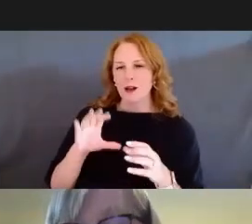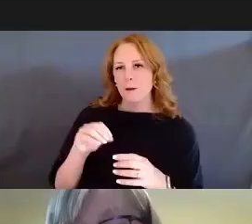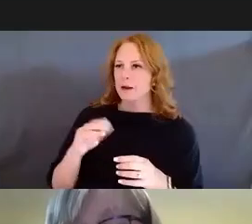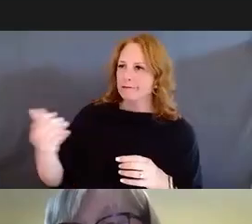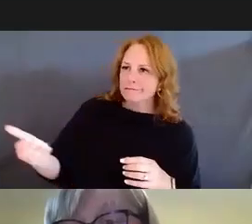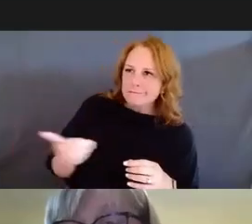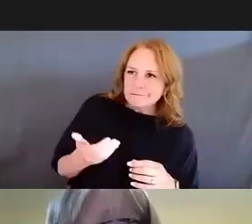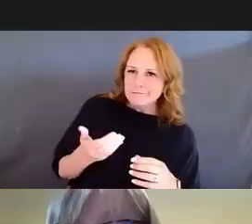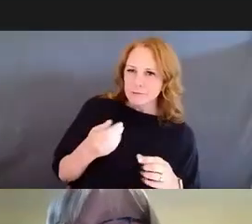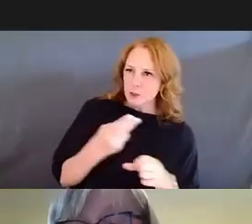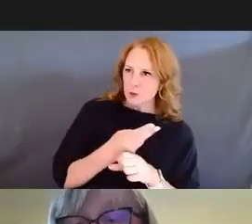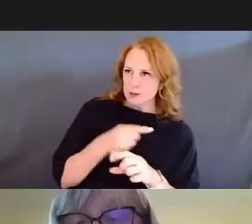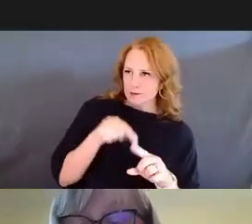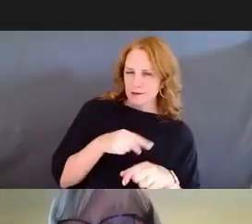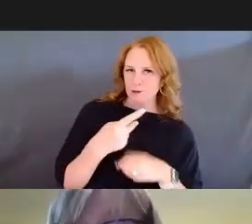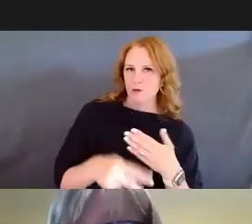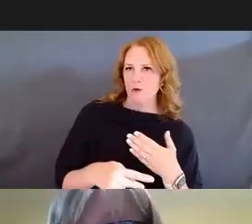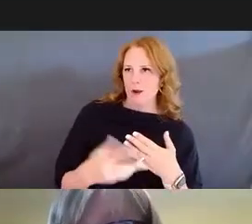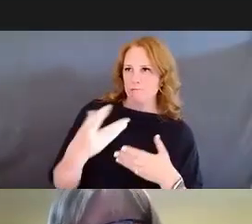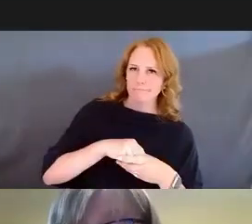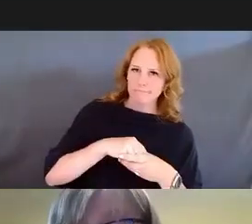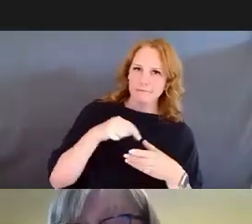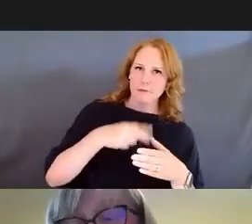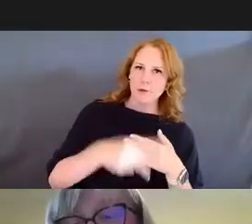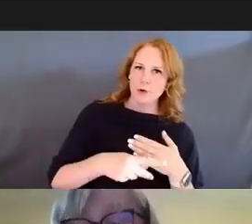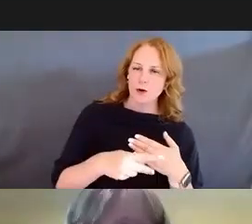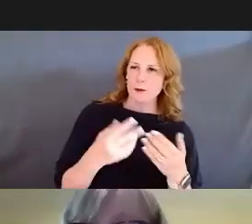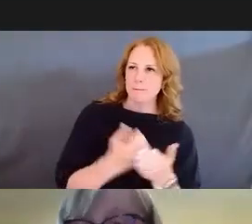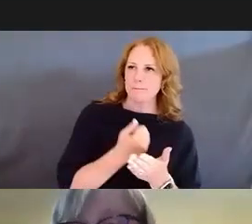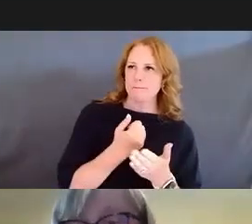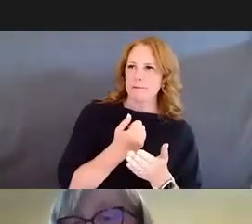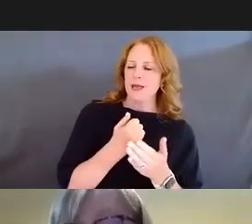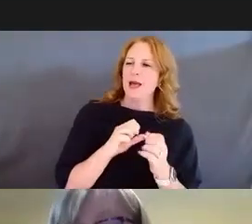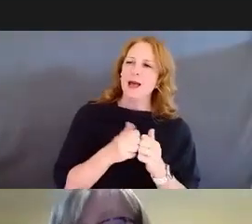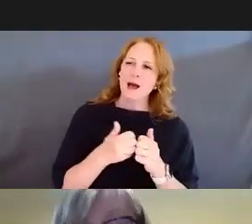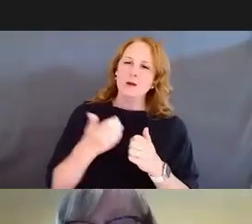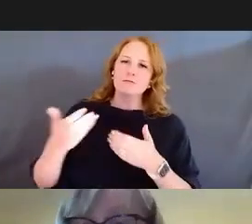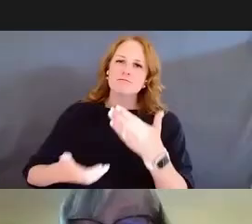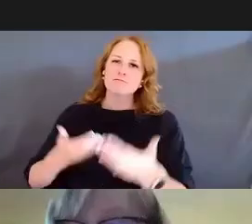this program and be part of it and and tap into this way to bring in talent for the things that